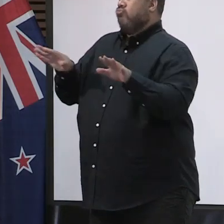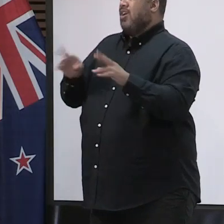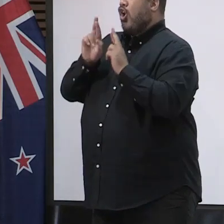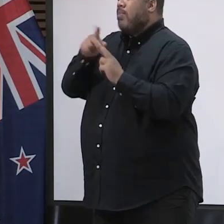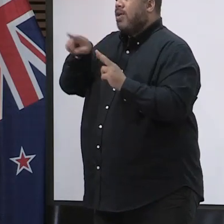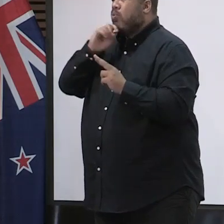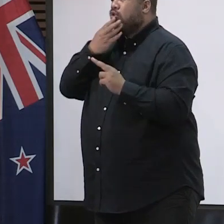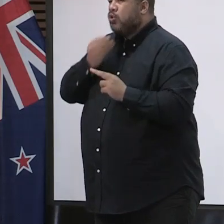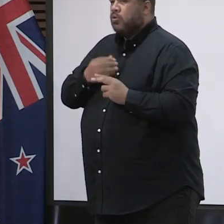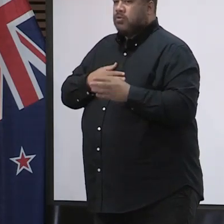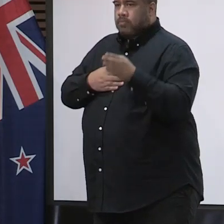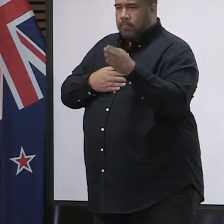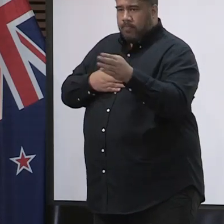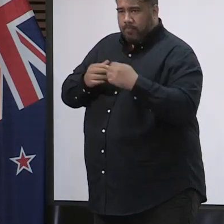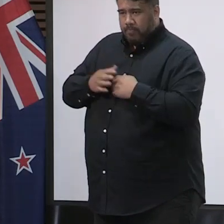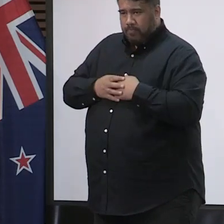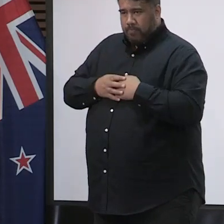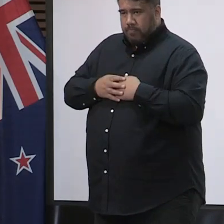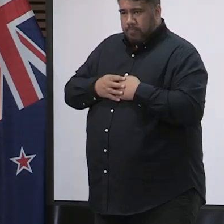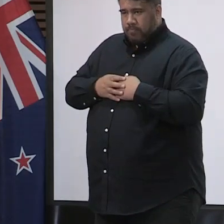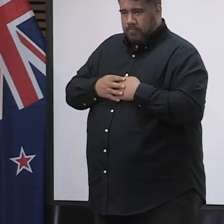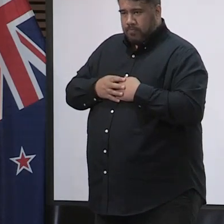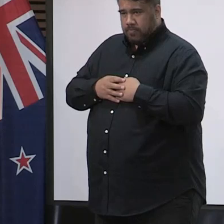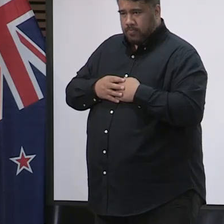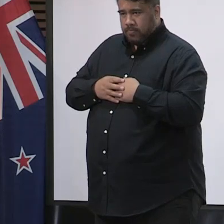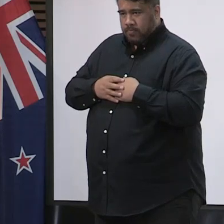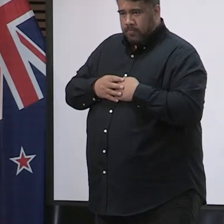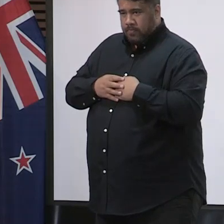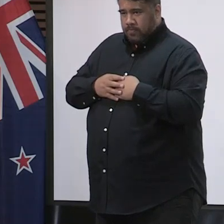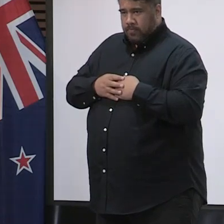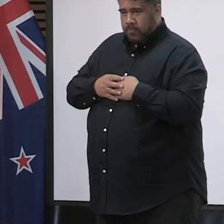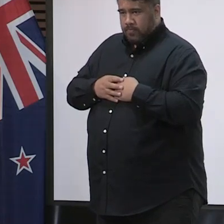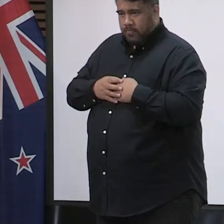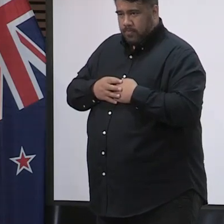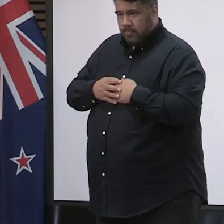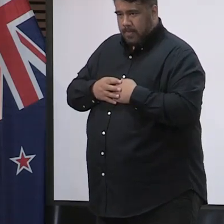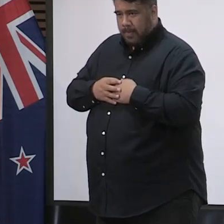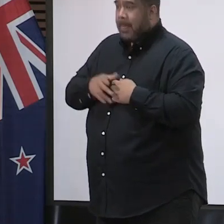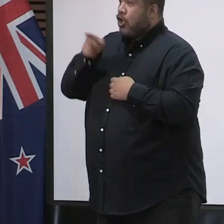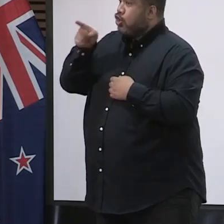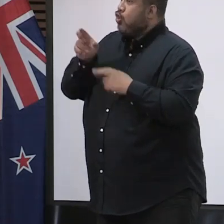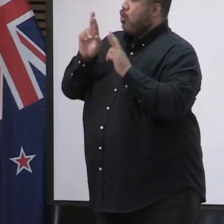it reaches through a range of